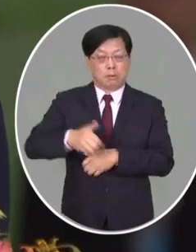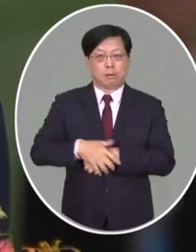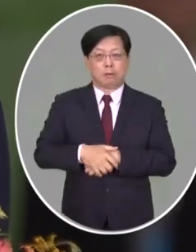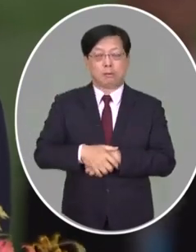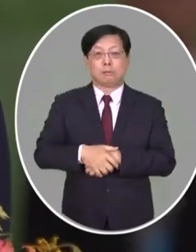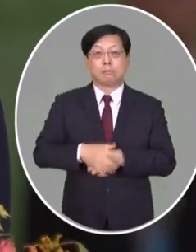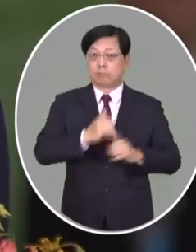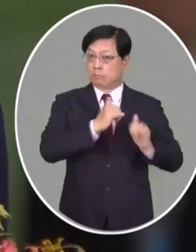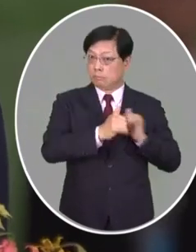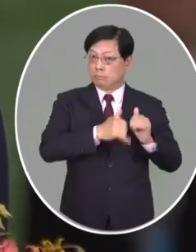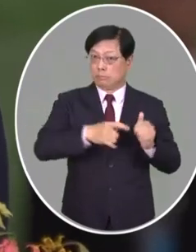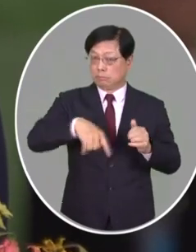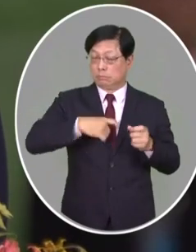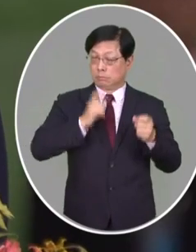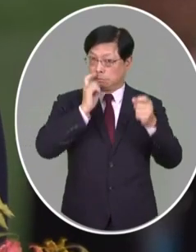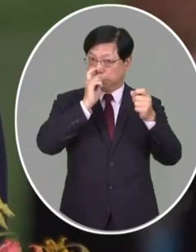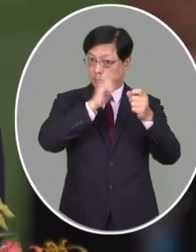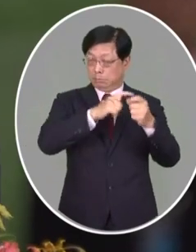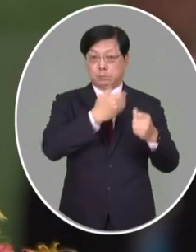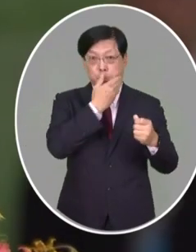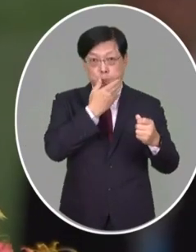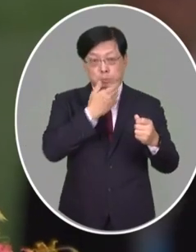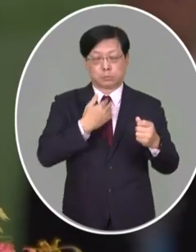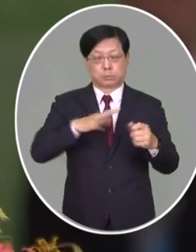put the people's welfare as the highest consideration